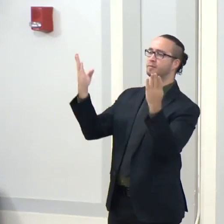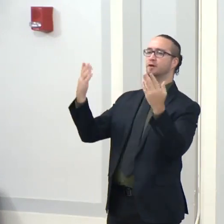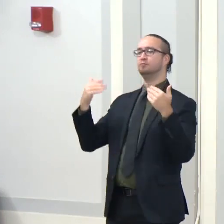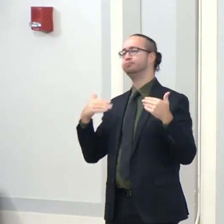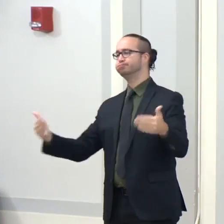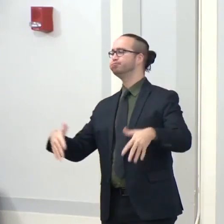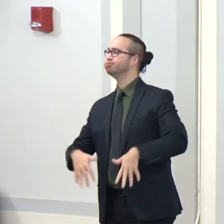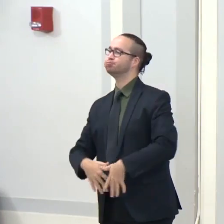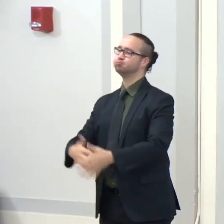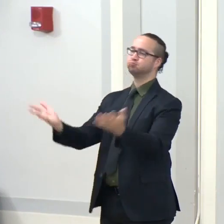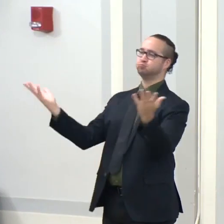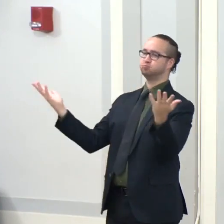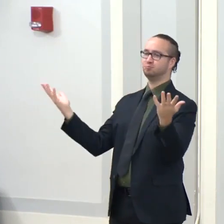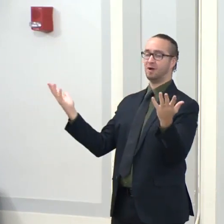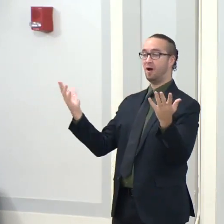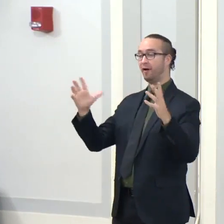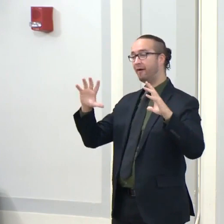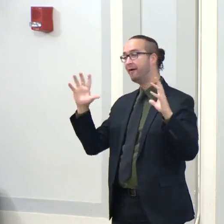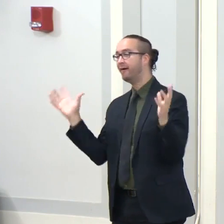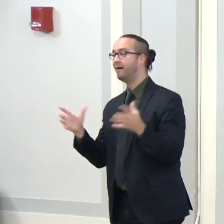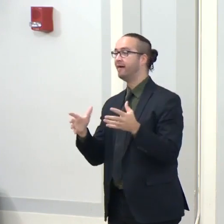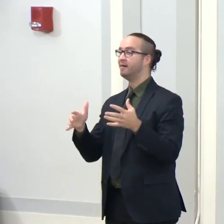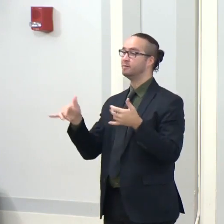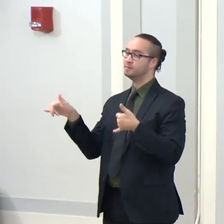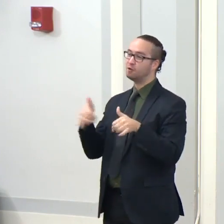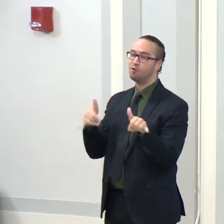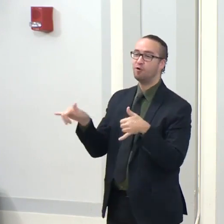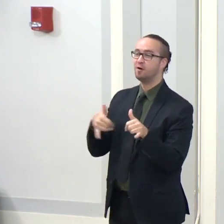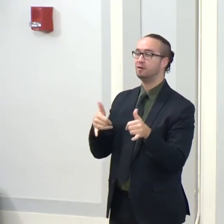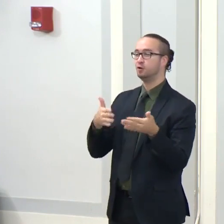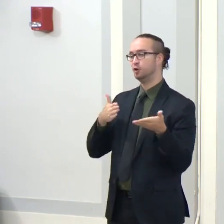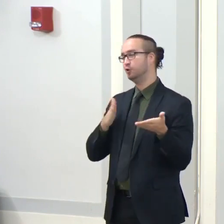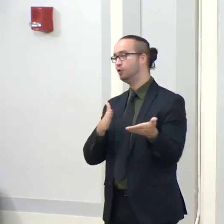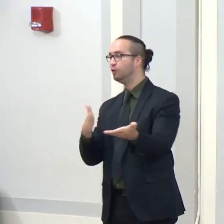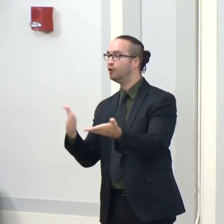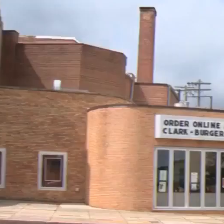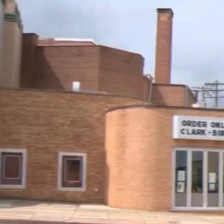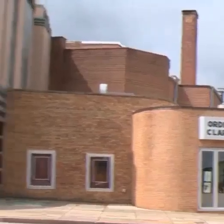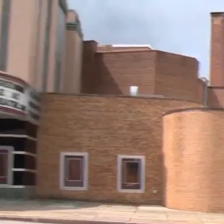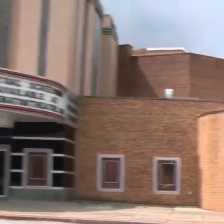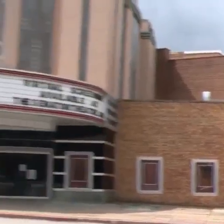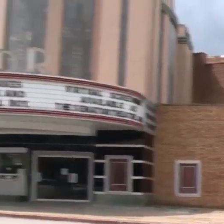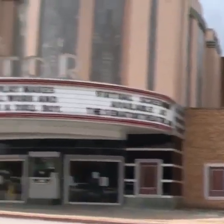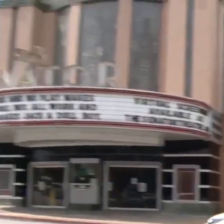NOW IS STILL NOT THE TIME TO BE PLANNING LARGE PARTIES, COOKOUTS, CELEBRATIONS OR RELIGIOUS EVENTS.